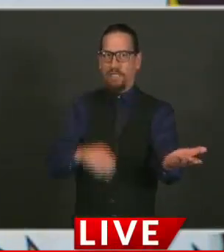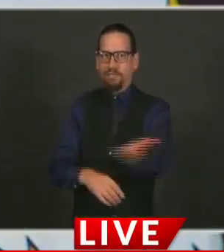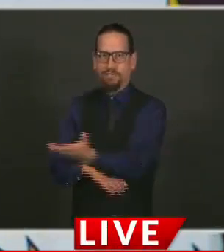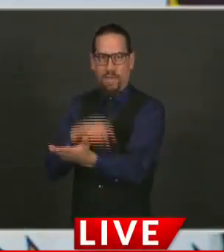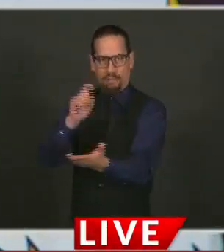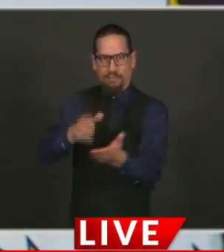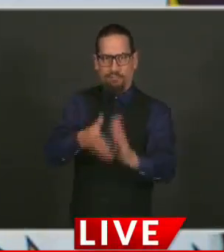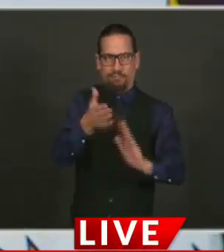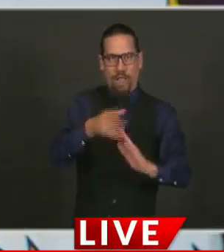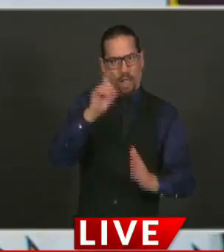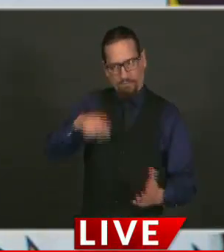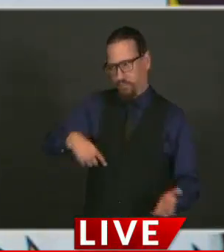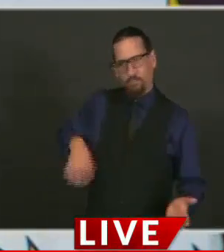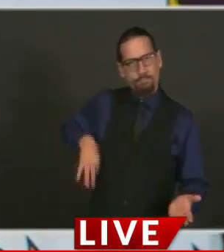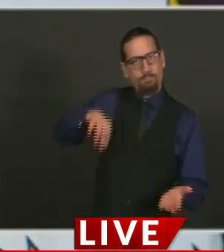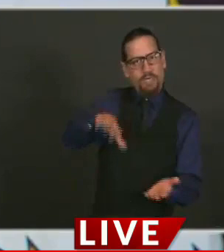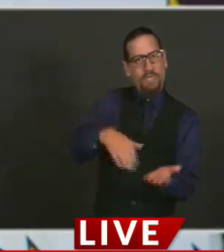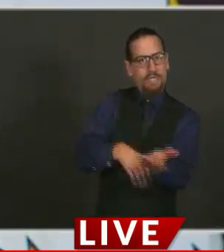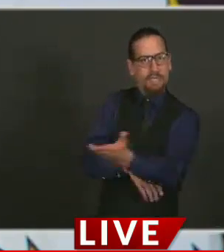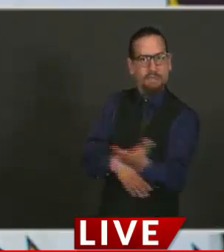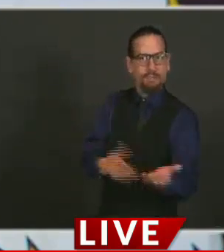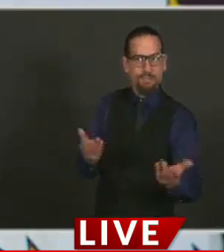THEY ARE TRYING TO MAKE A BUCK LIKE THESE PRIVATE COMPANIES.